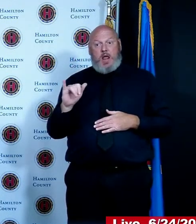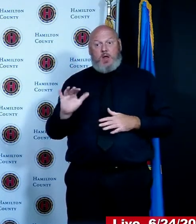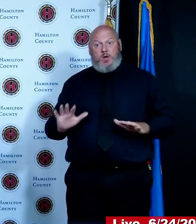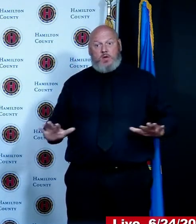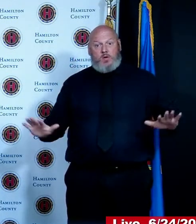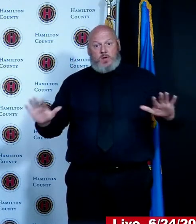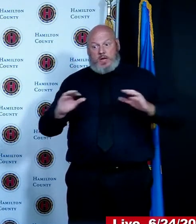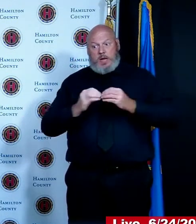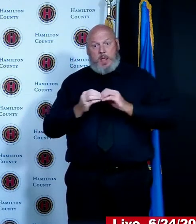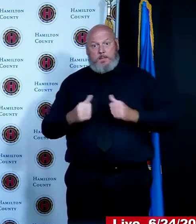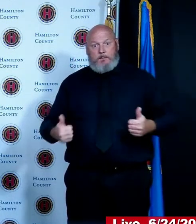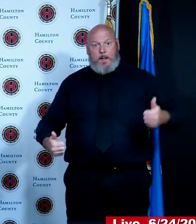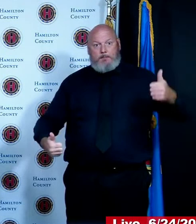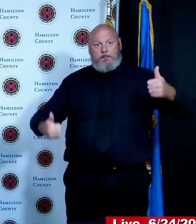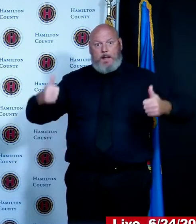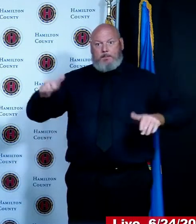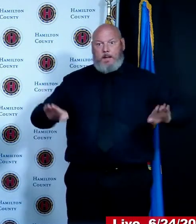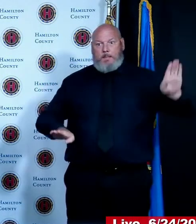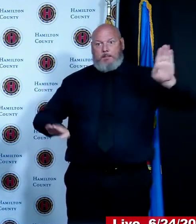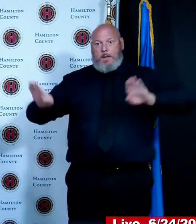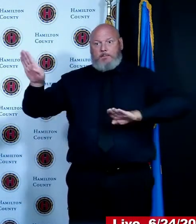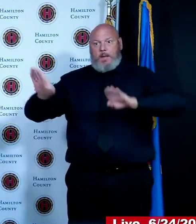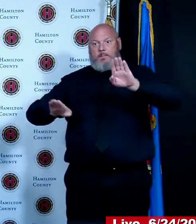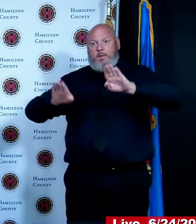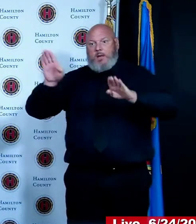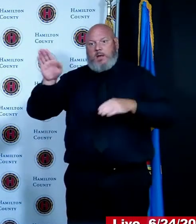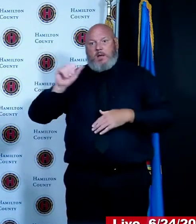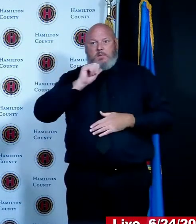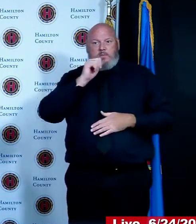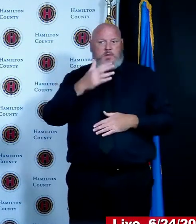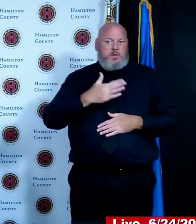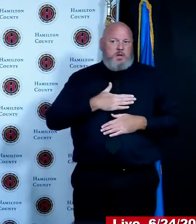to say if I don't live in these zip codes it doesn't impact me it impacts